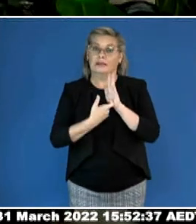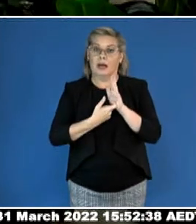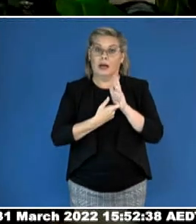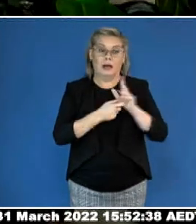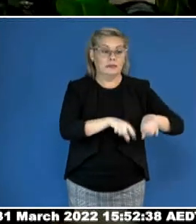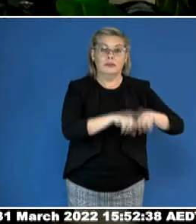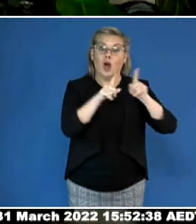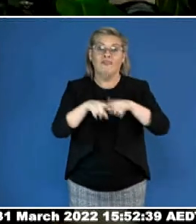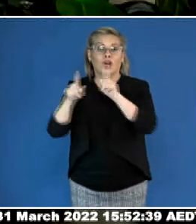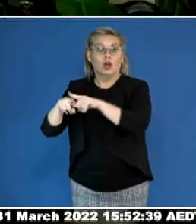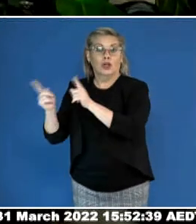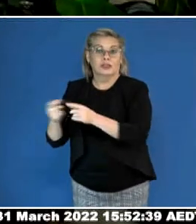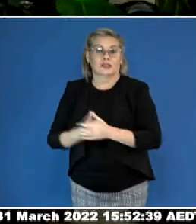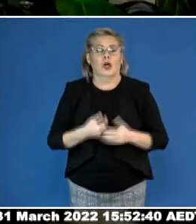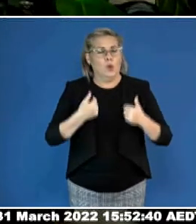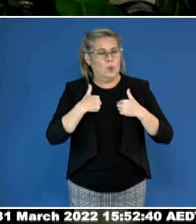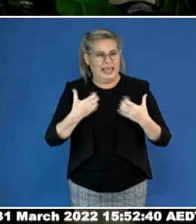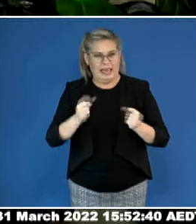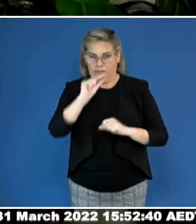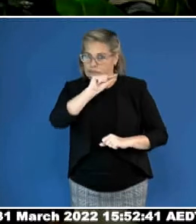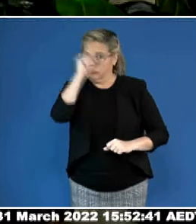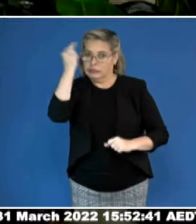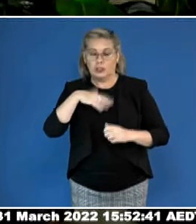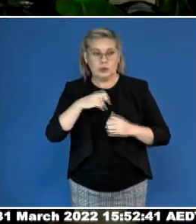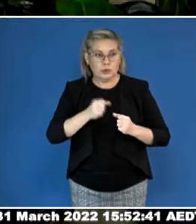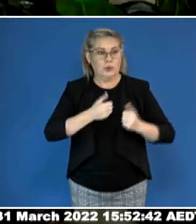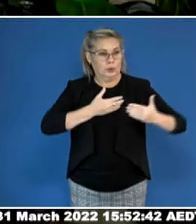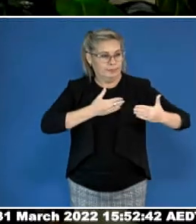barriers and disadvantages we face, which is why today is so important.